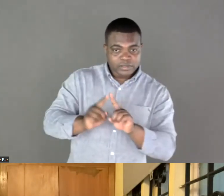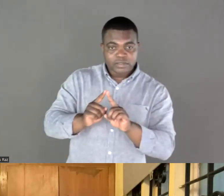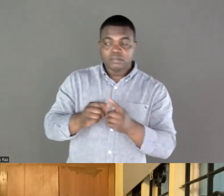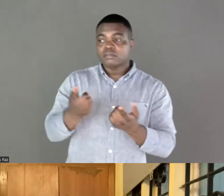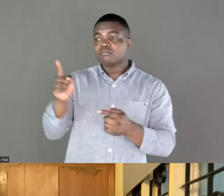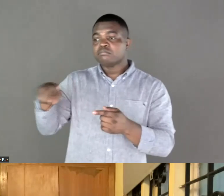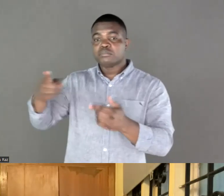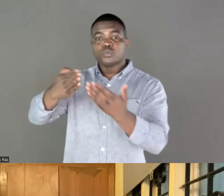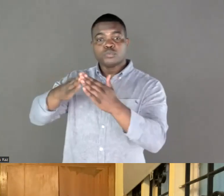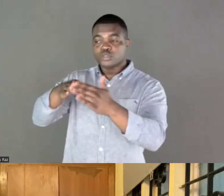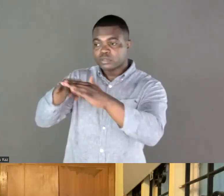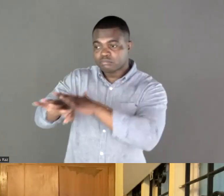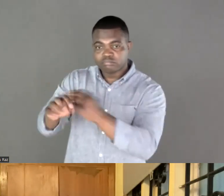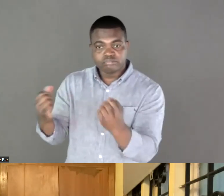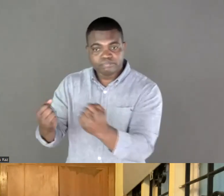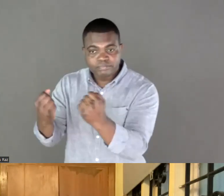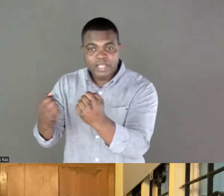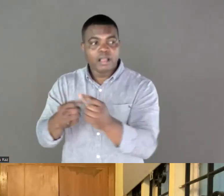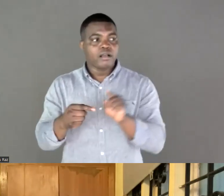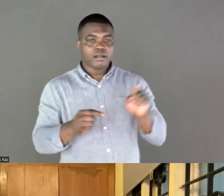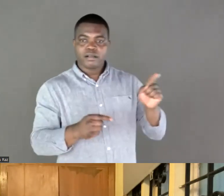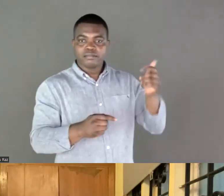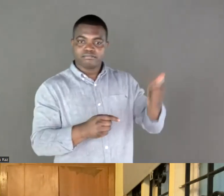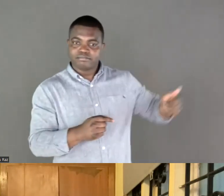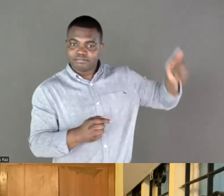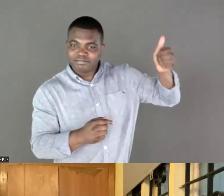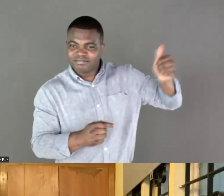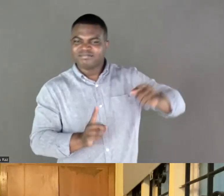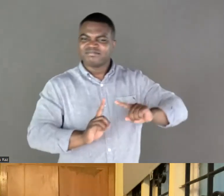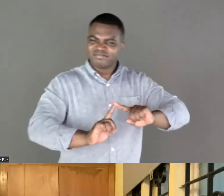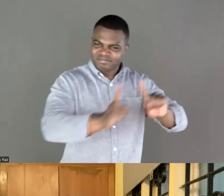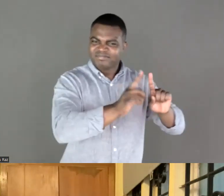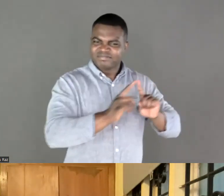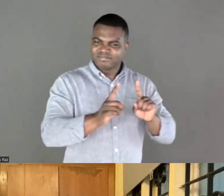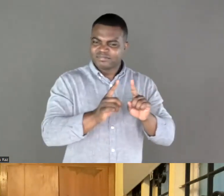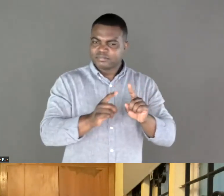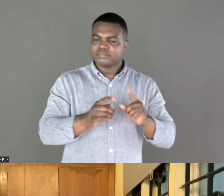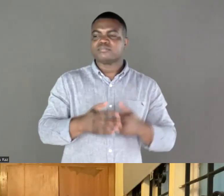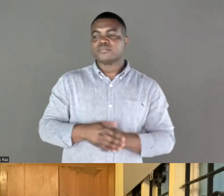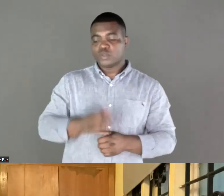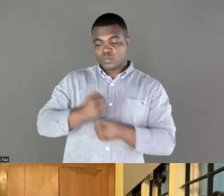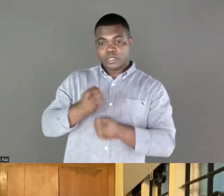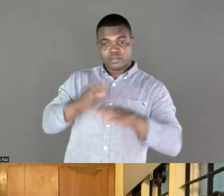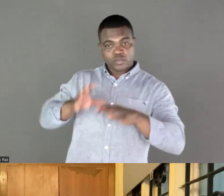So it was important for the task team of this bridge, module three, which is the